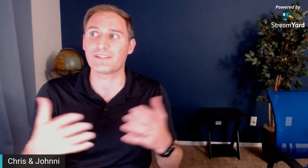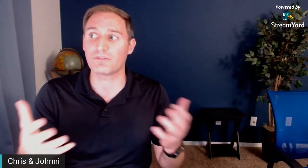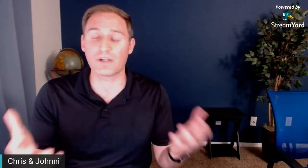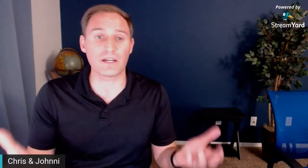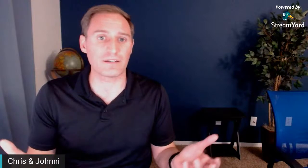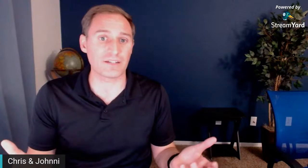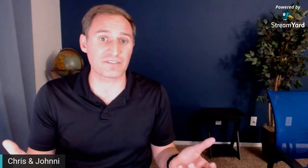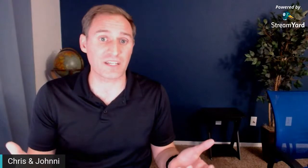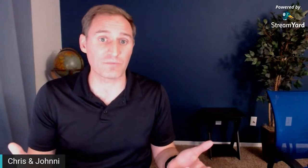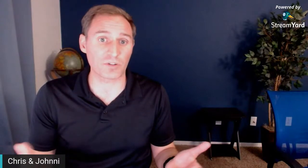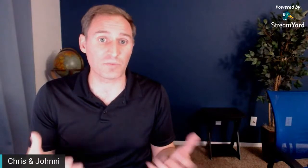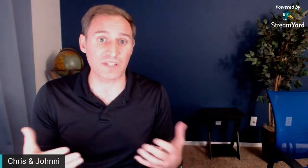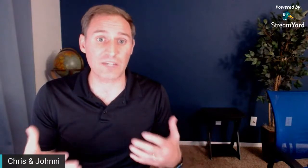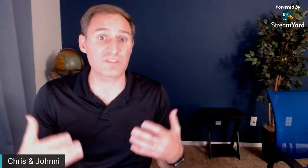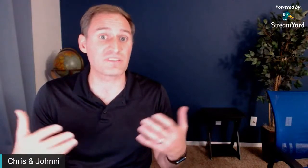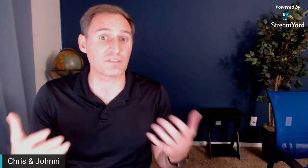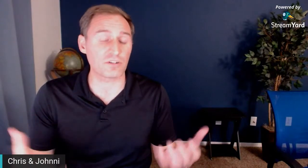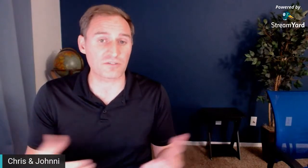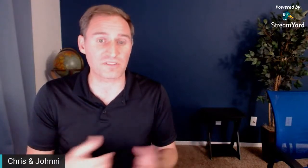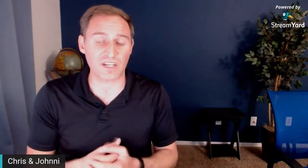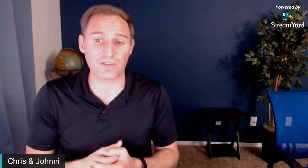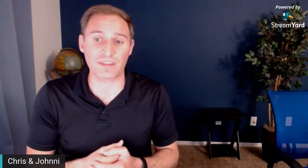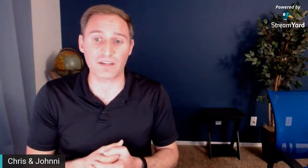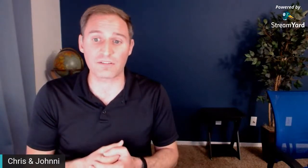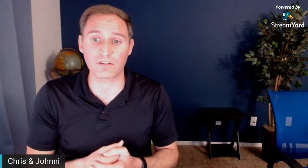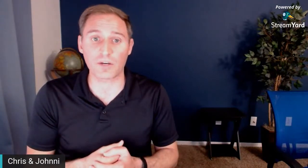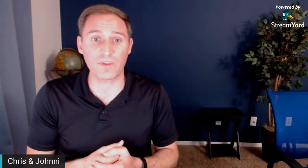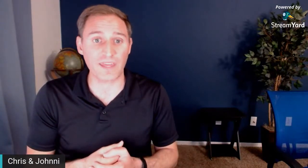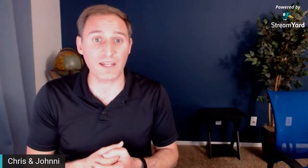you know understand multiple languages and cultures and everything that goes along with that